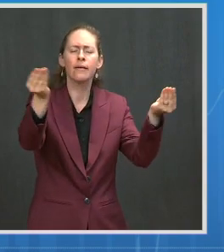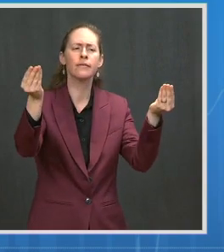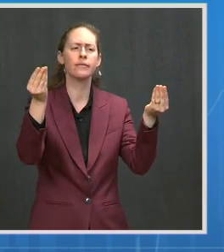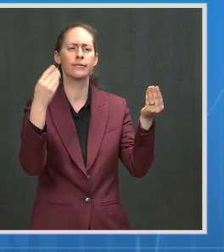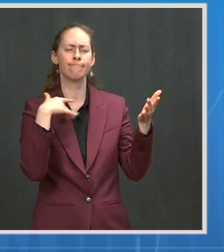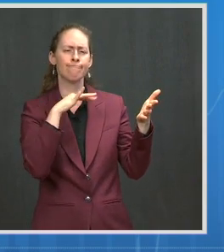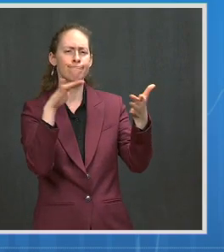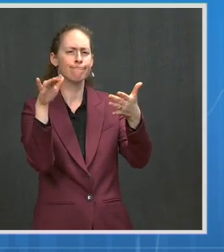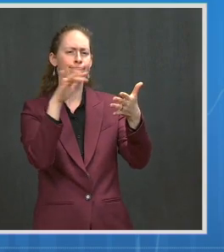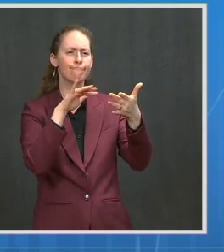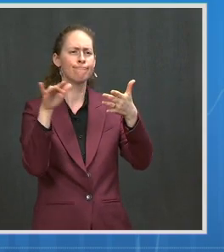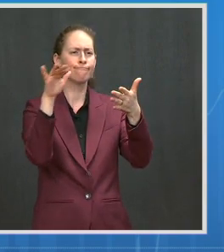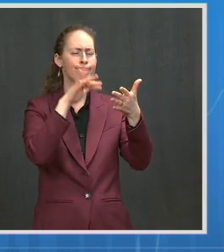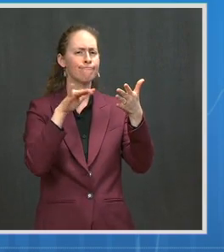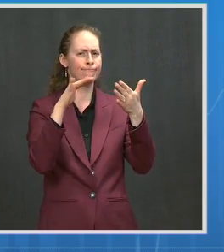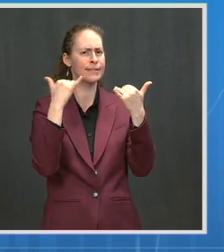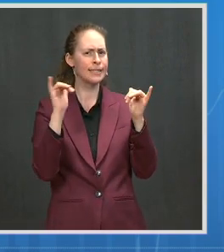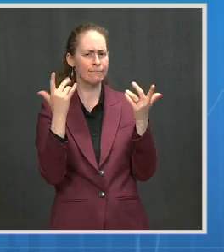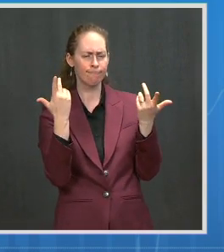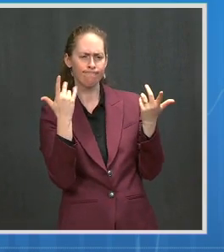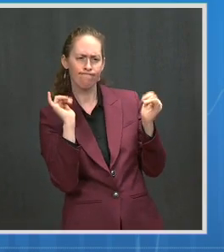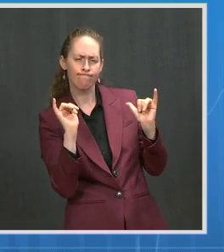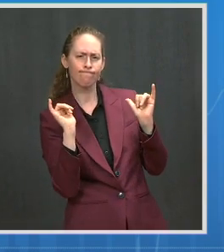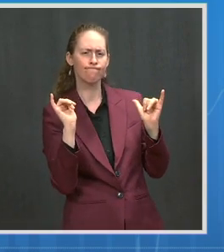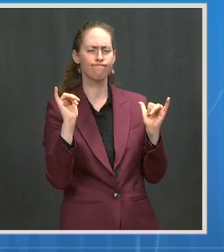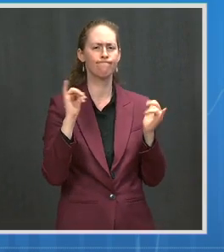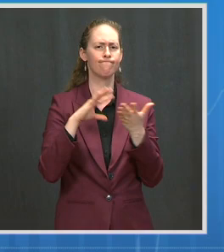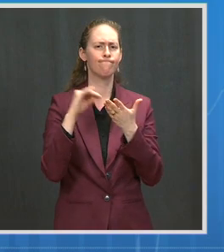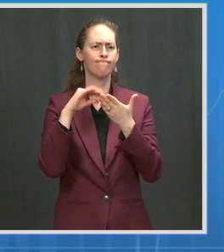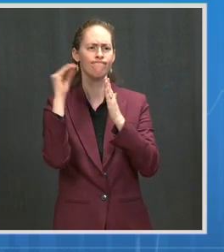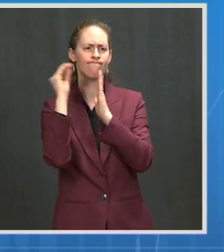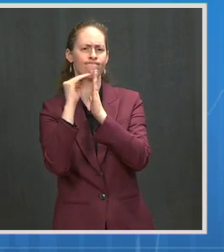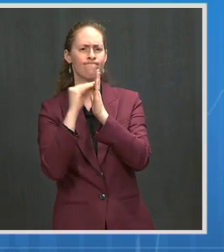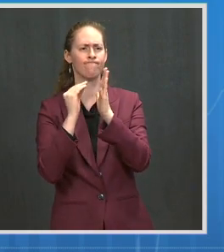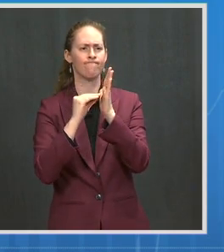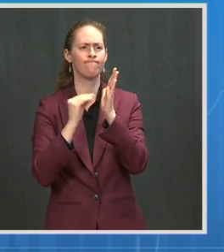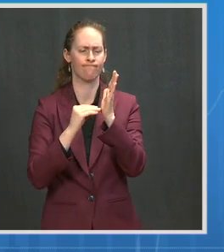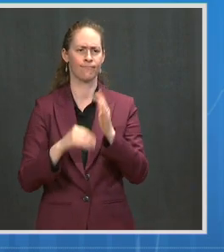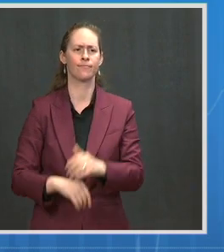But what I would say is, as we're bringing in the samples to have capacity to study all that are coming in,